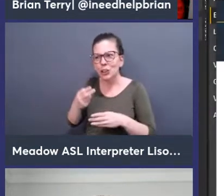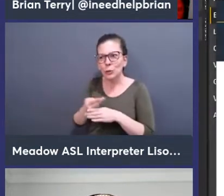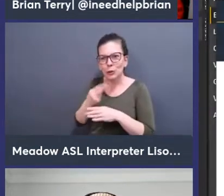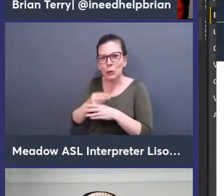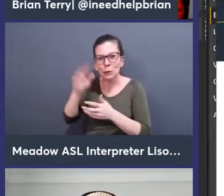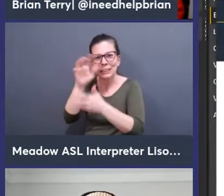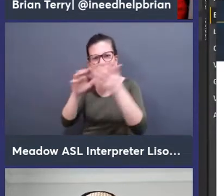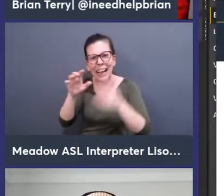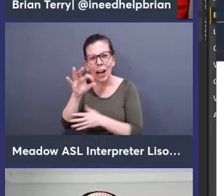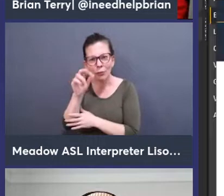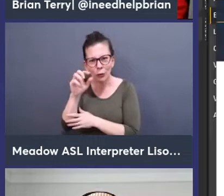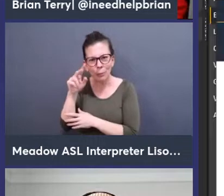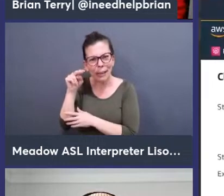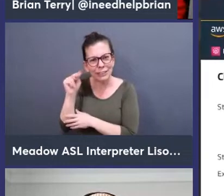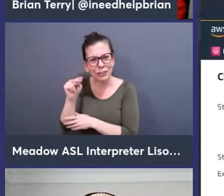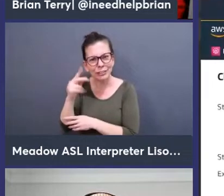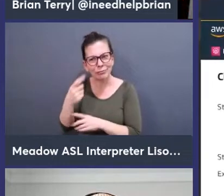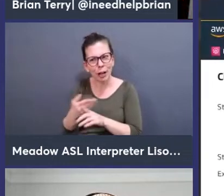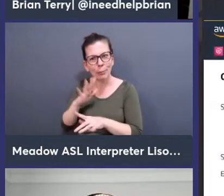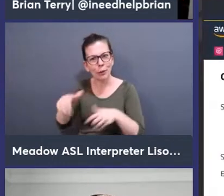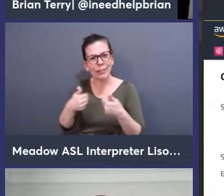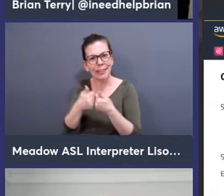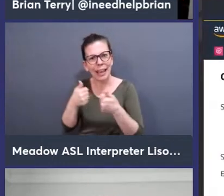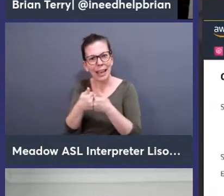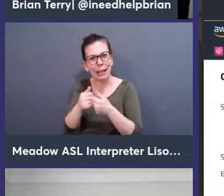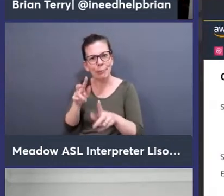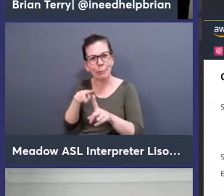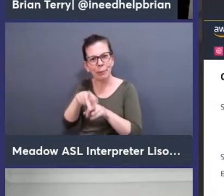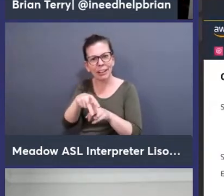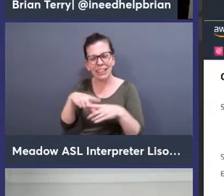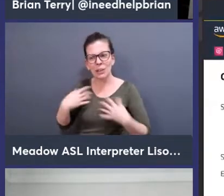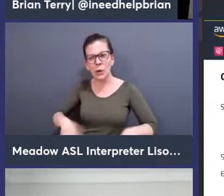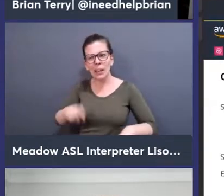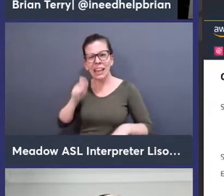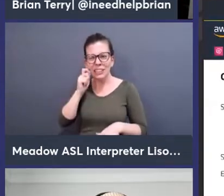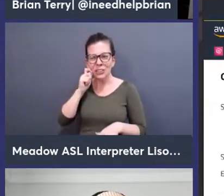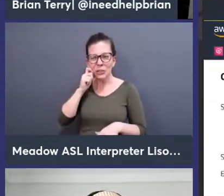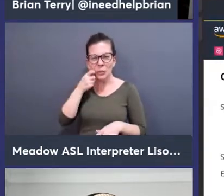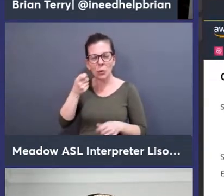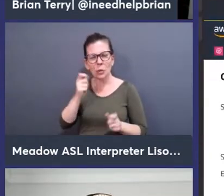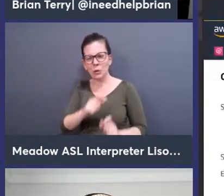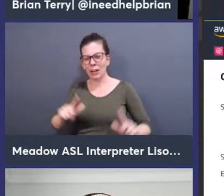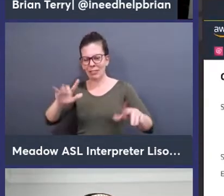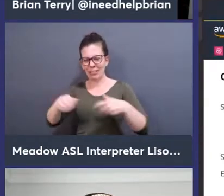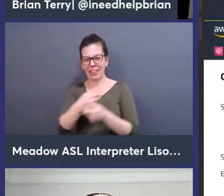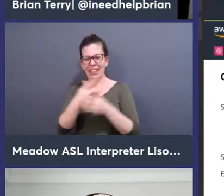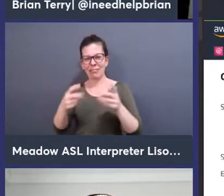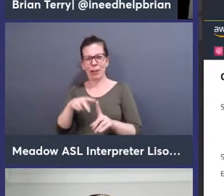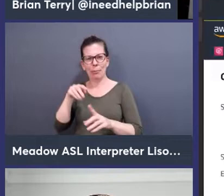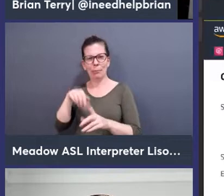from your game plugin. I mean, it's super cool, right? You can just control all this from the game plugin. You don't have to log into the AWS console